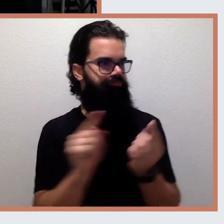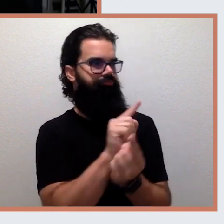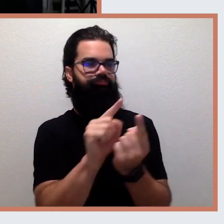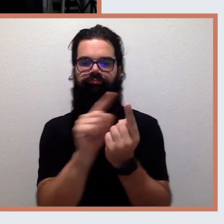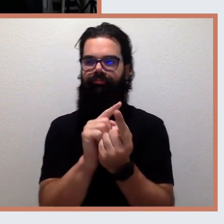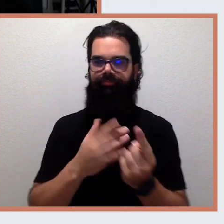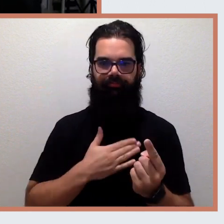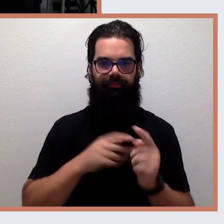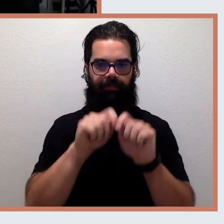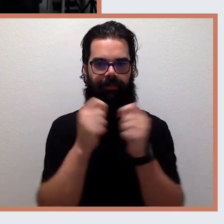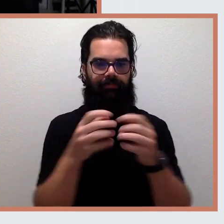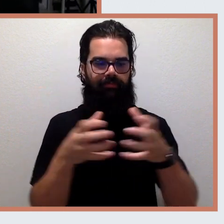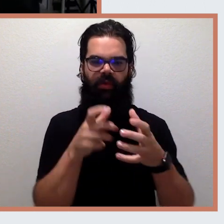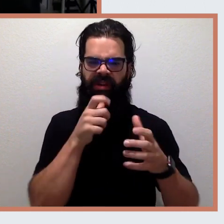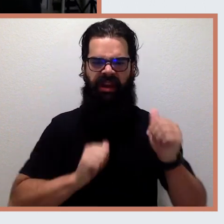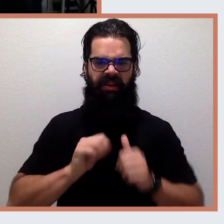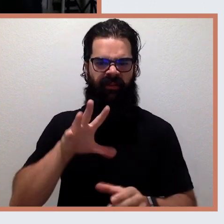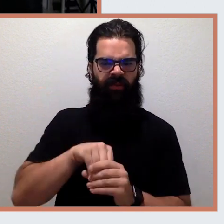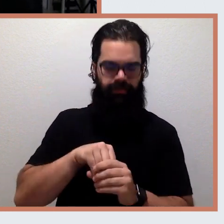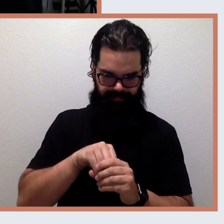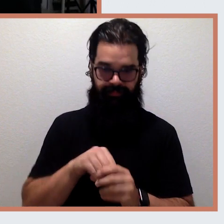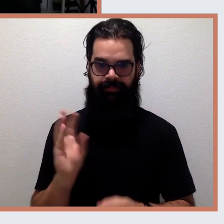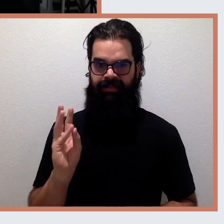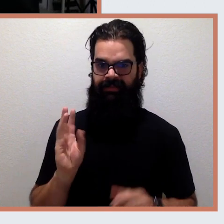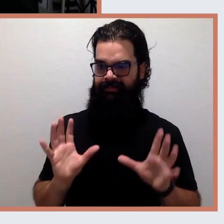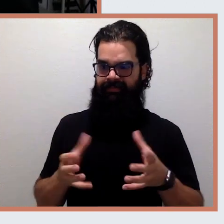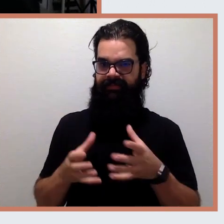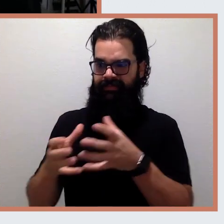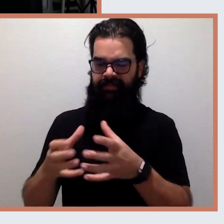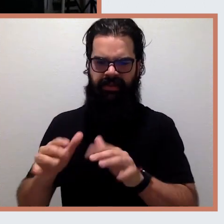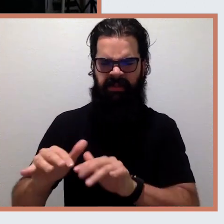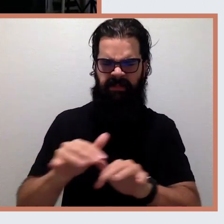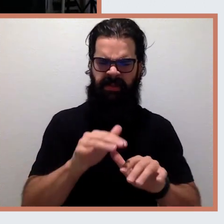with my castmates. There's six of us that got the shit kicked out of us from the Navy SEALS.